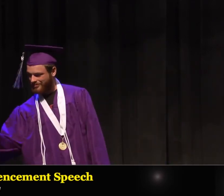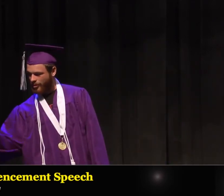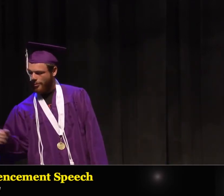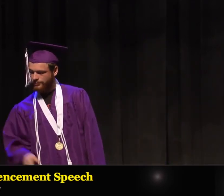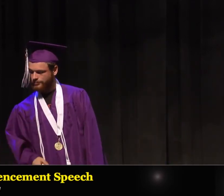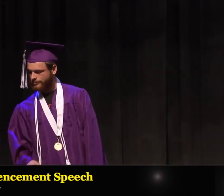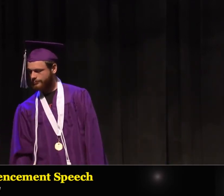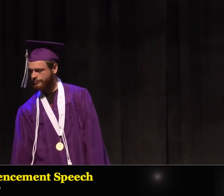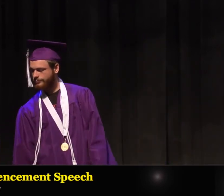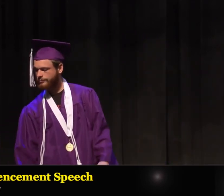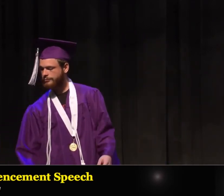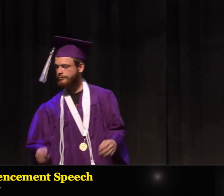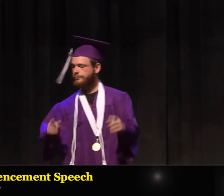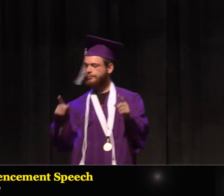That was my favorite.